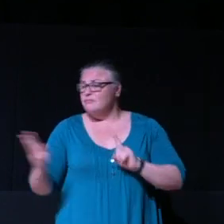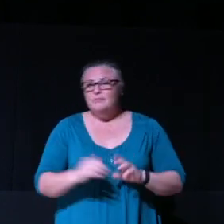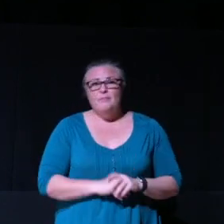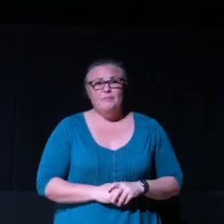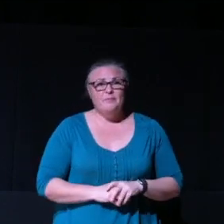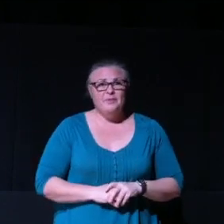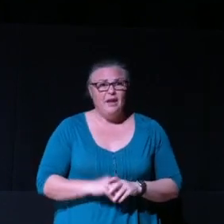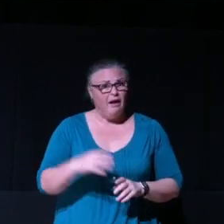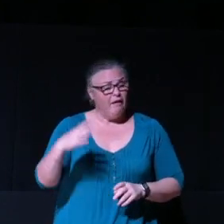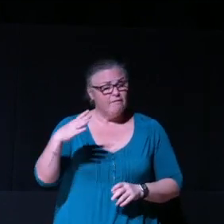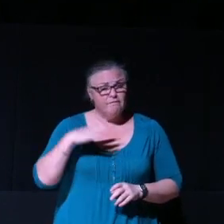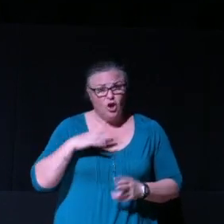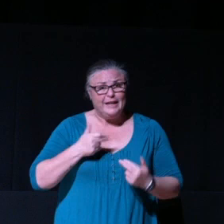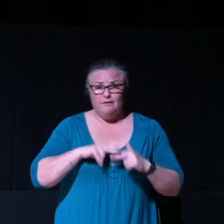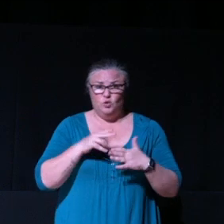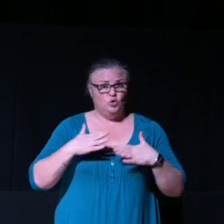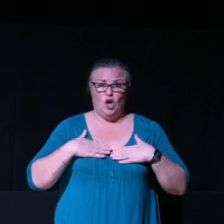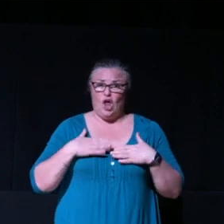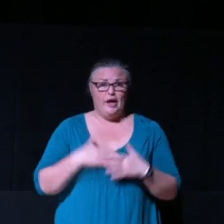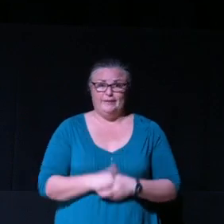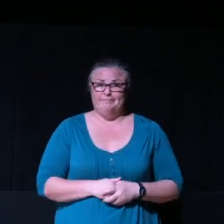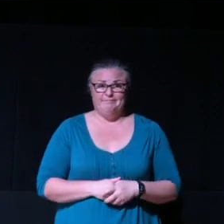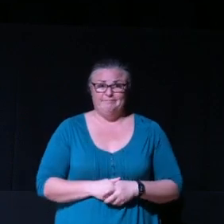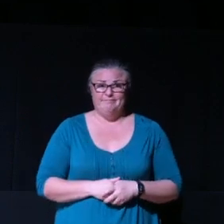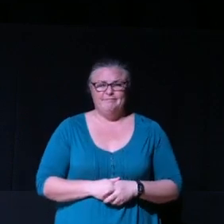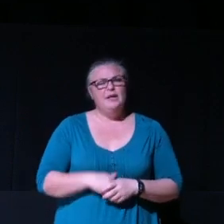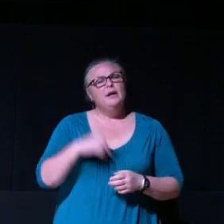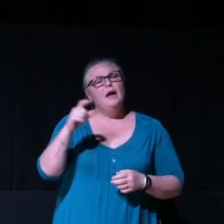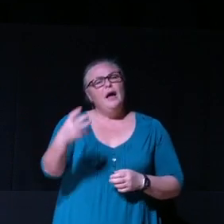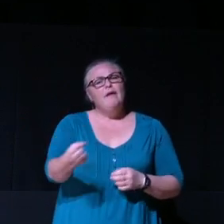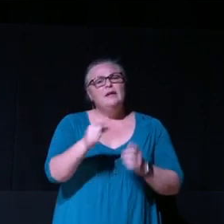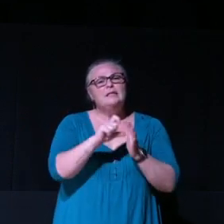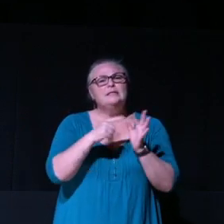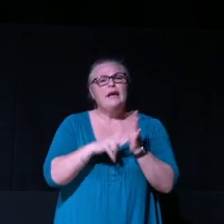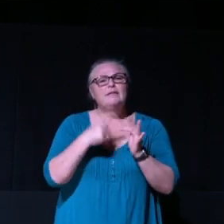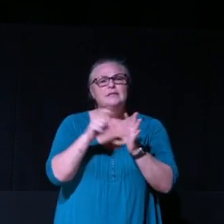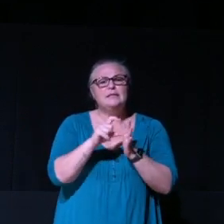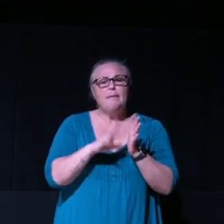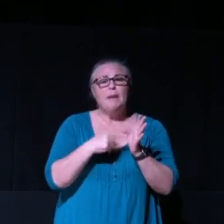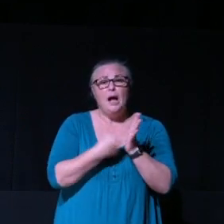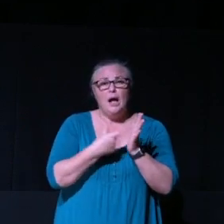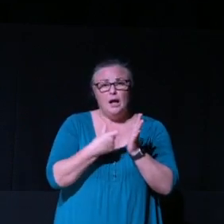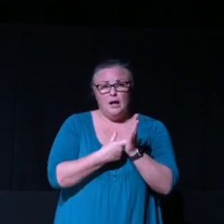the David Marr book about the Bill Henson case back in the time and he wrote back.